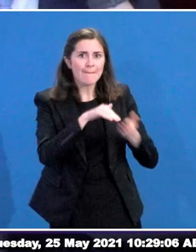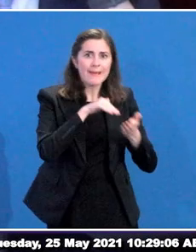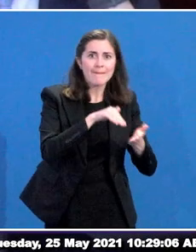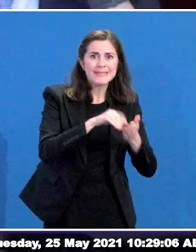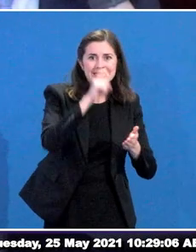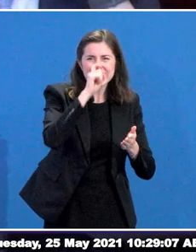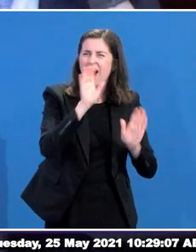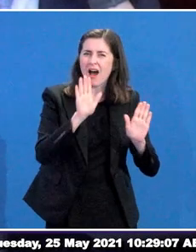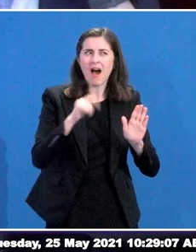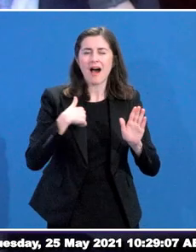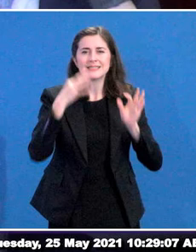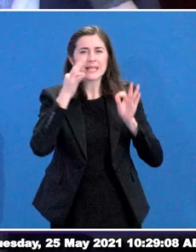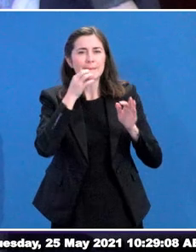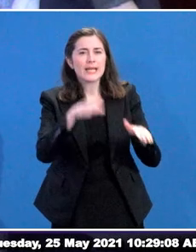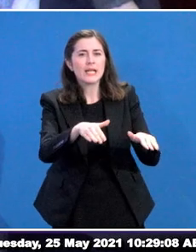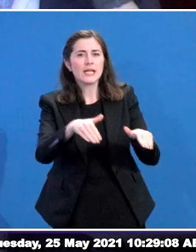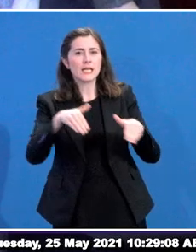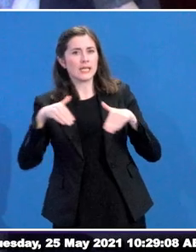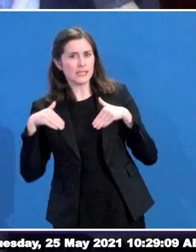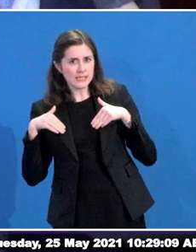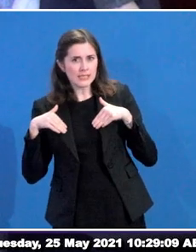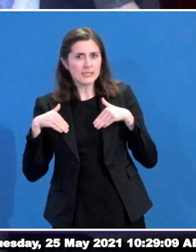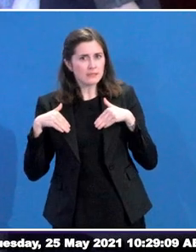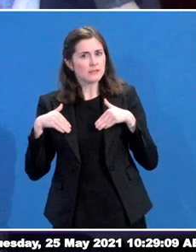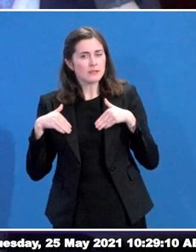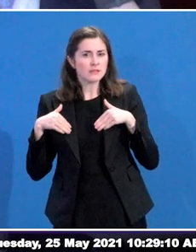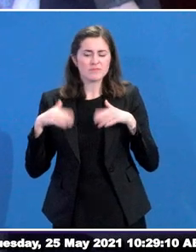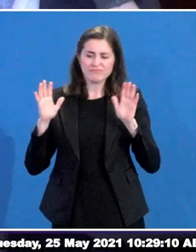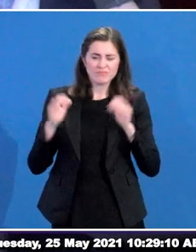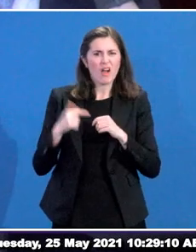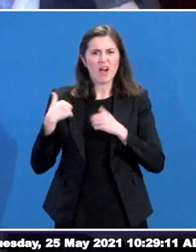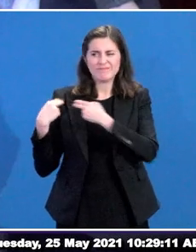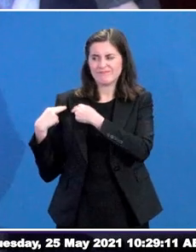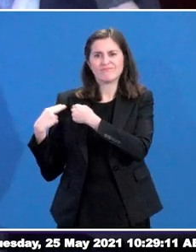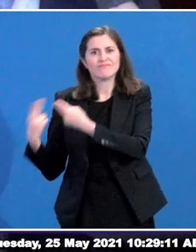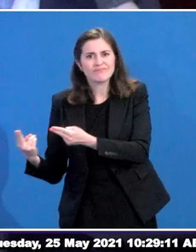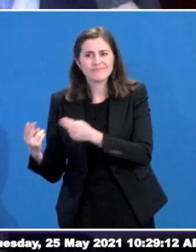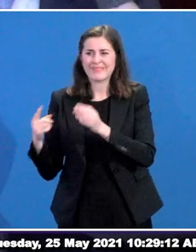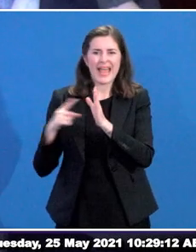The day-to-day administration and running and like chasing things was more